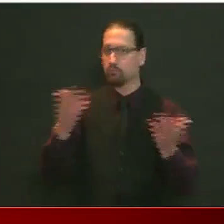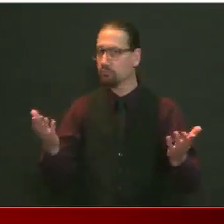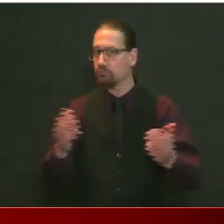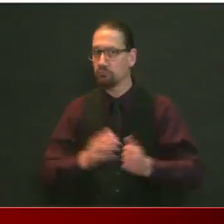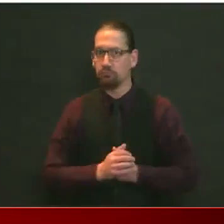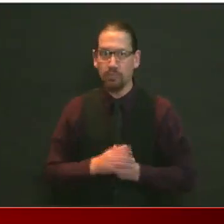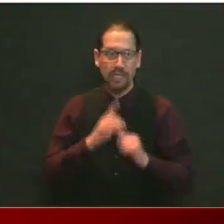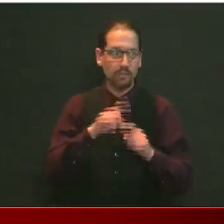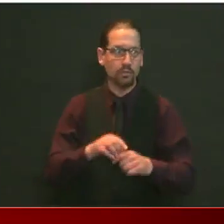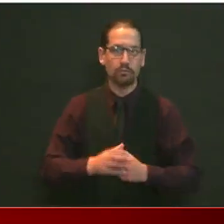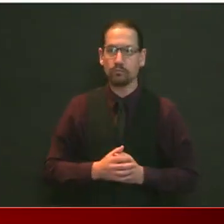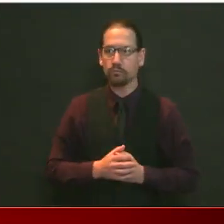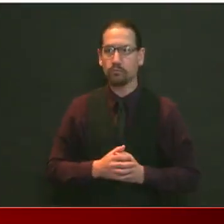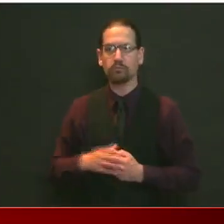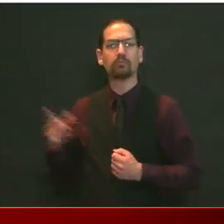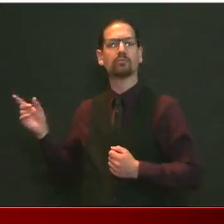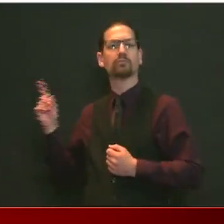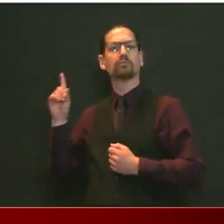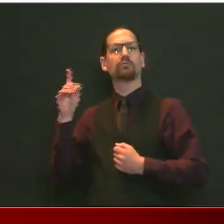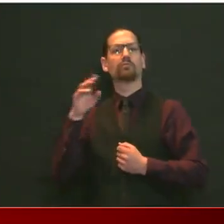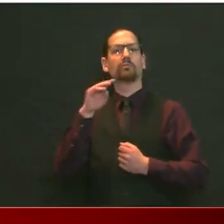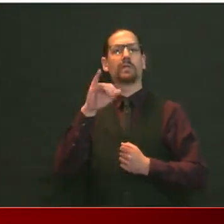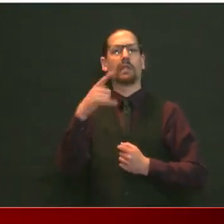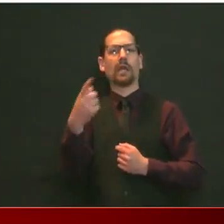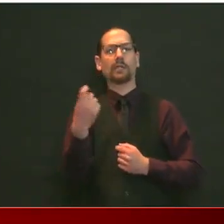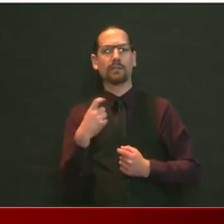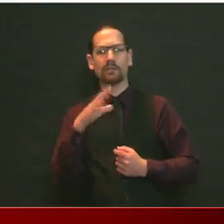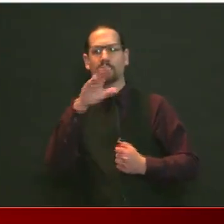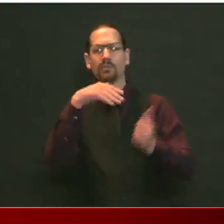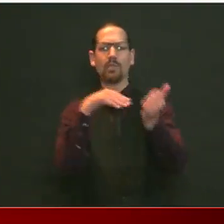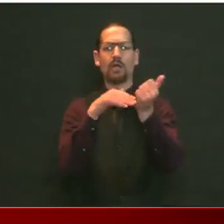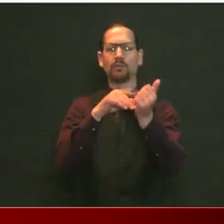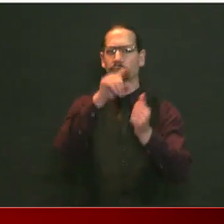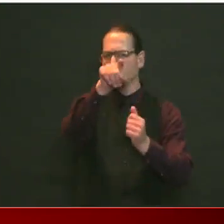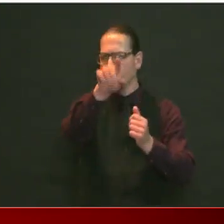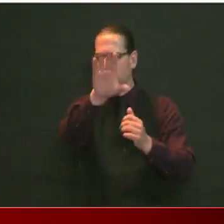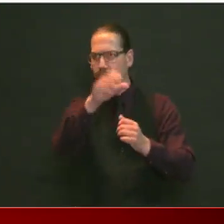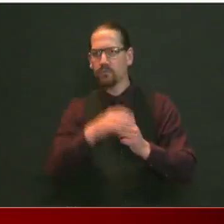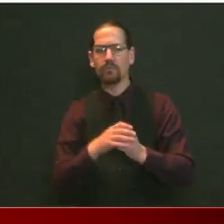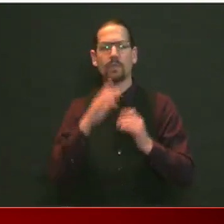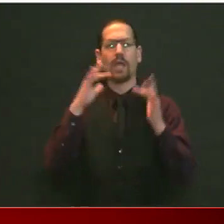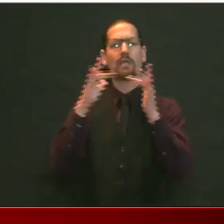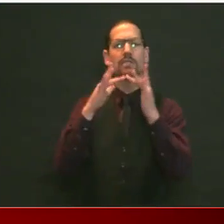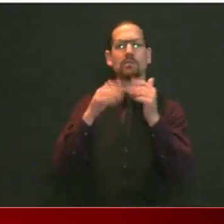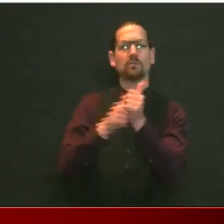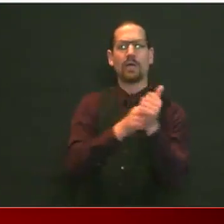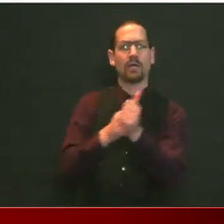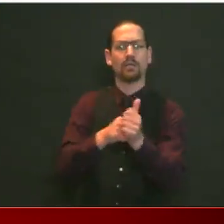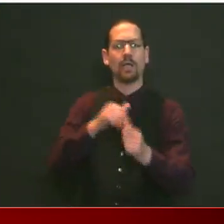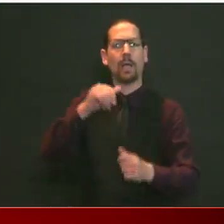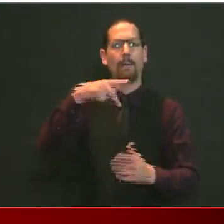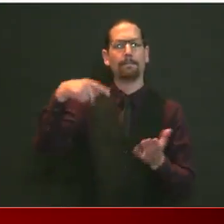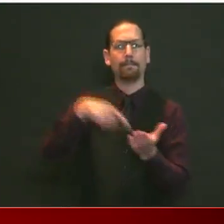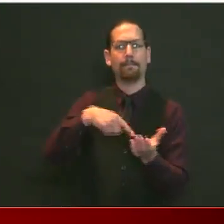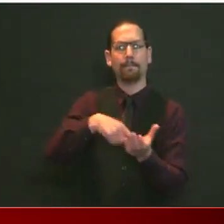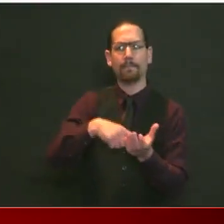WITH THAT, WE WILL GET STARTED WITH QUESTIONS. DOCTOR, I HAD A